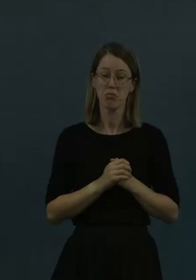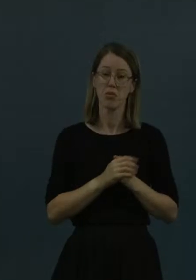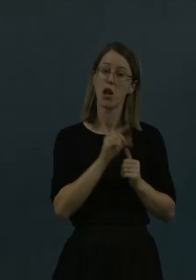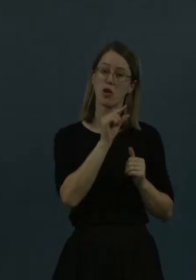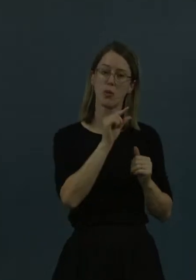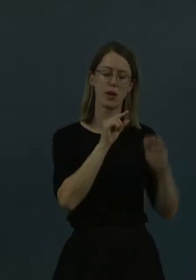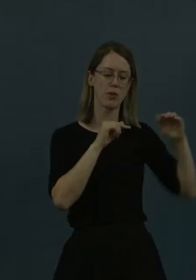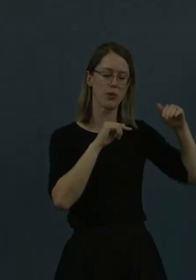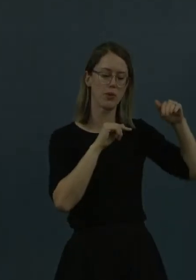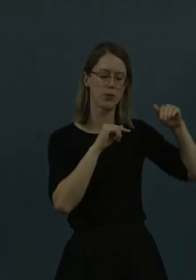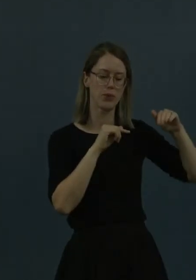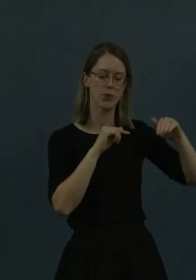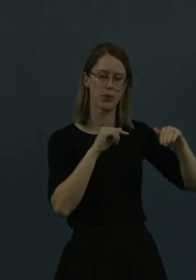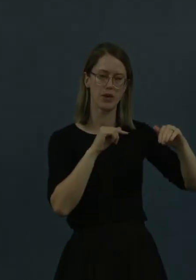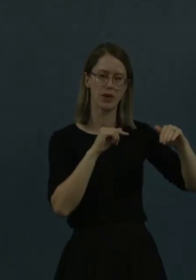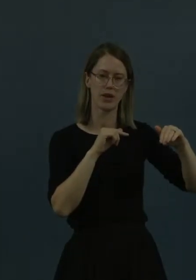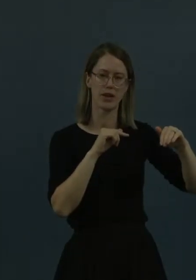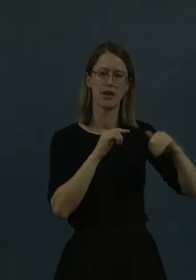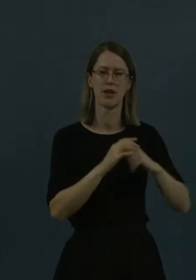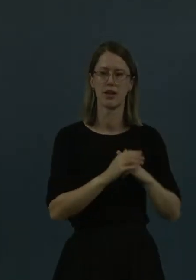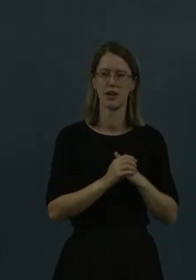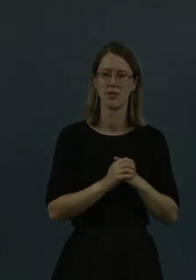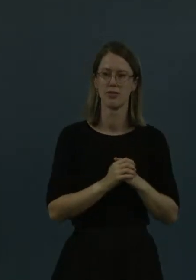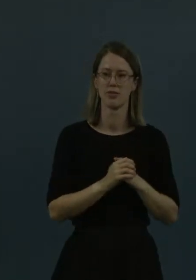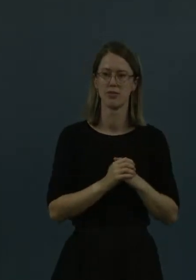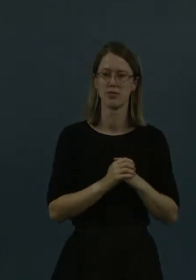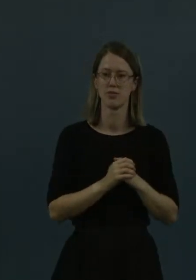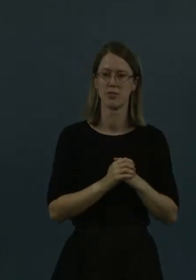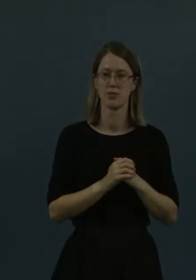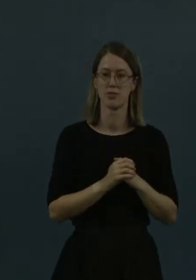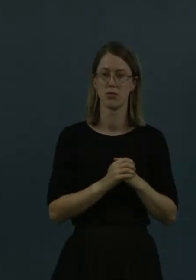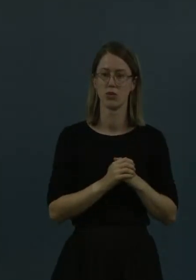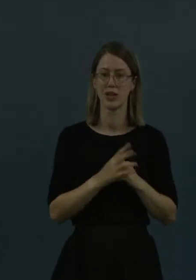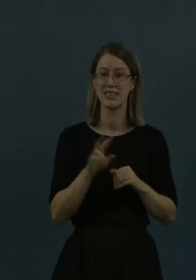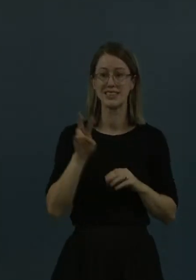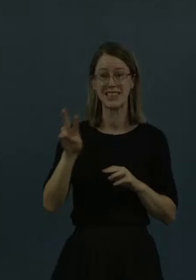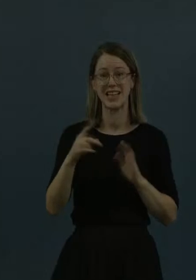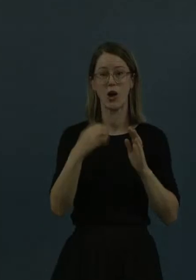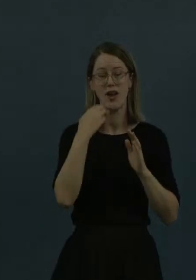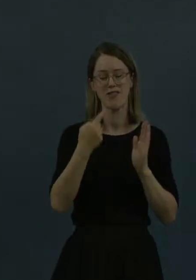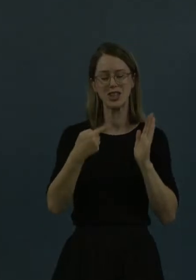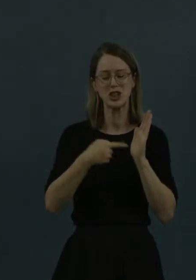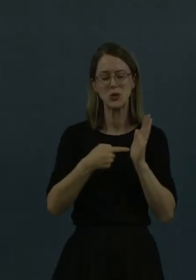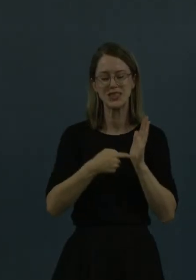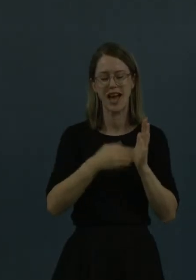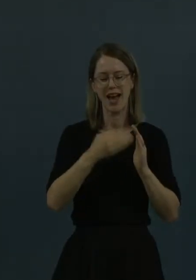obvious, the decline in case numbers. We do get the spike that happens on a Tuesday, so